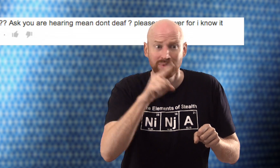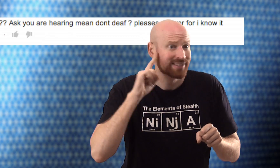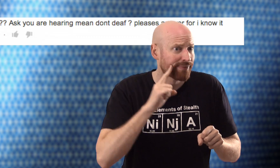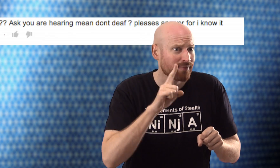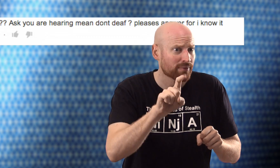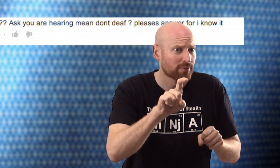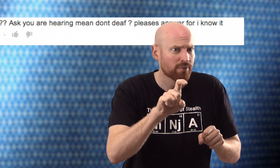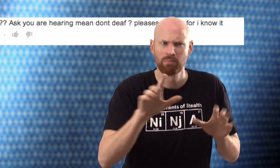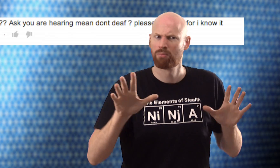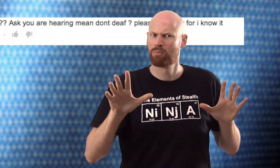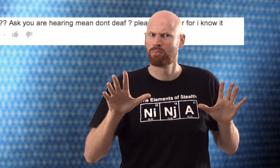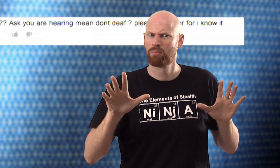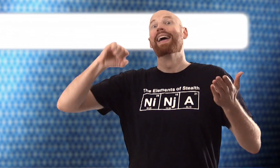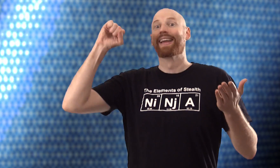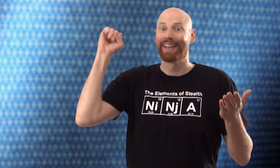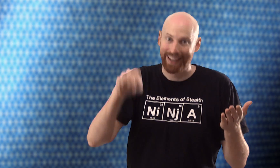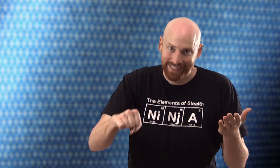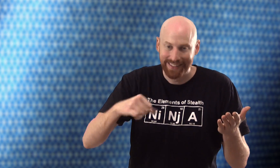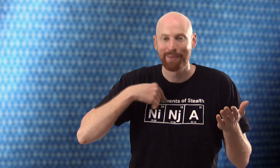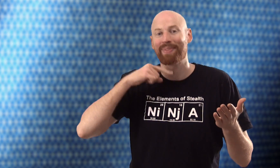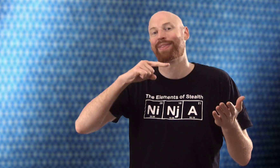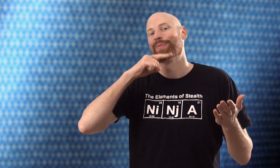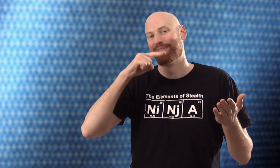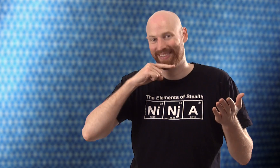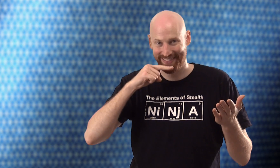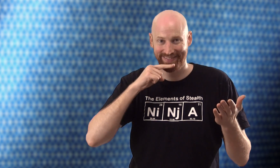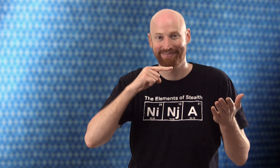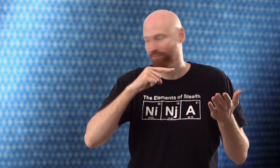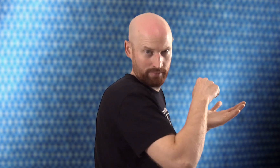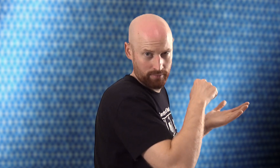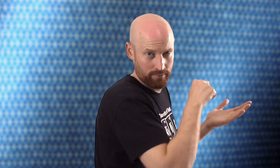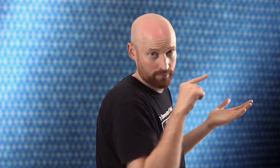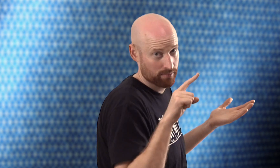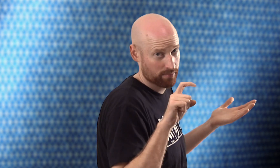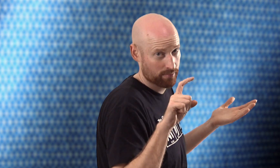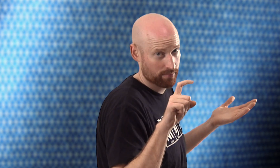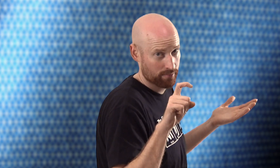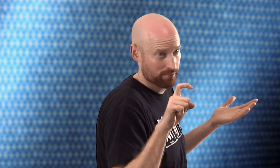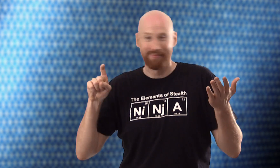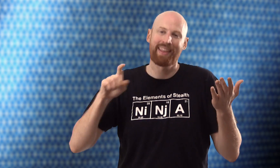you're not deaf??" Yes, I am hearing...or AM I? No no,